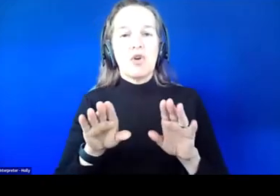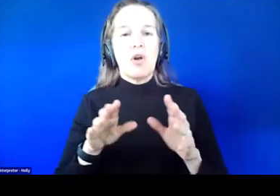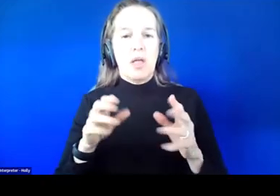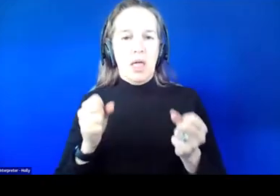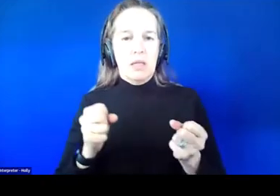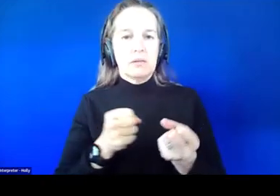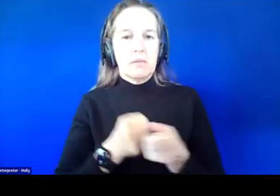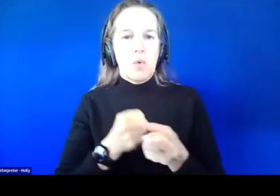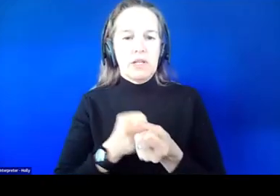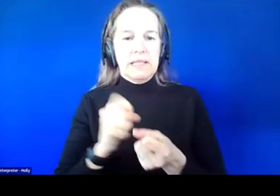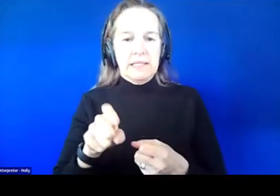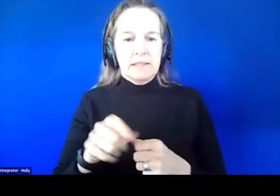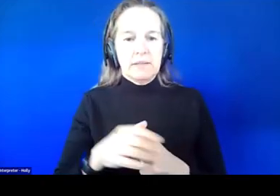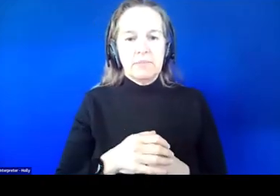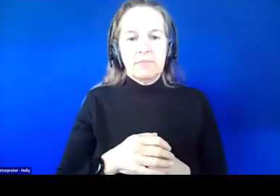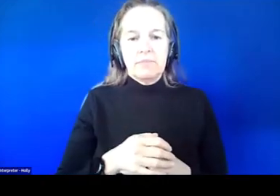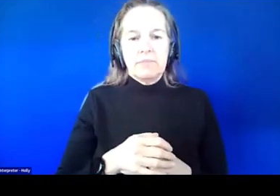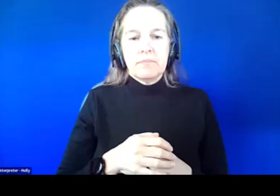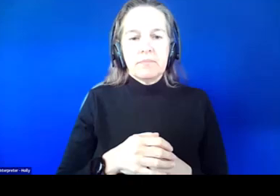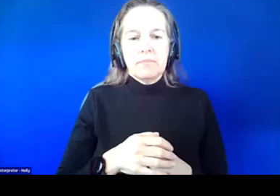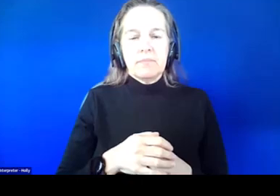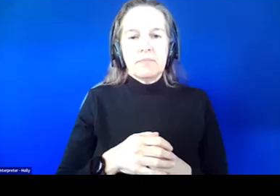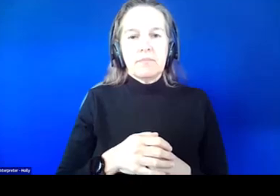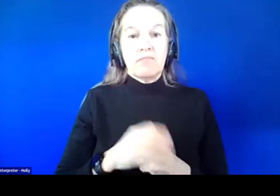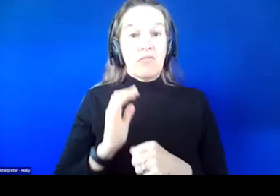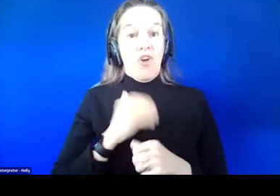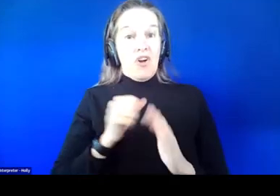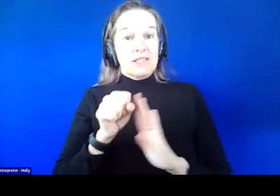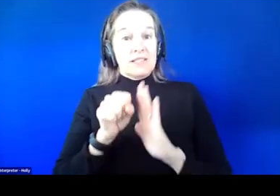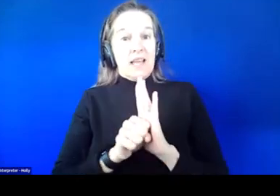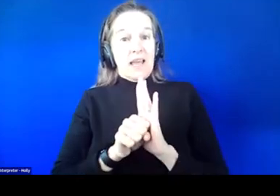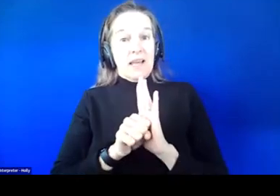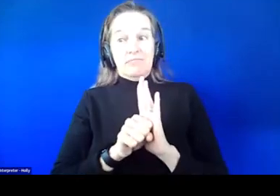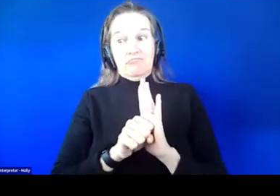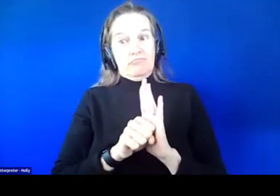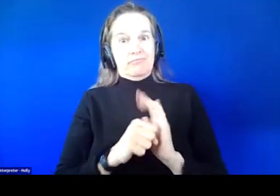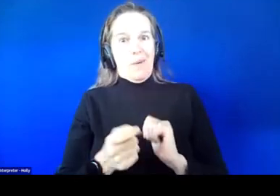Our state was one of the first states to participate